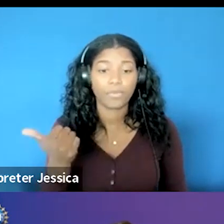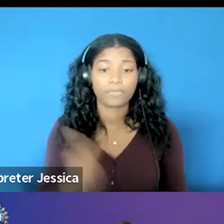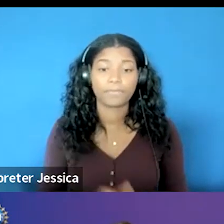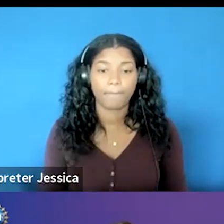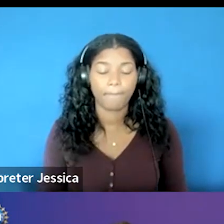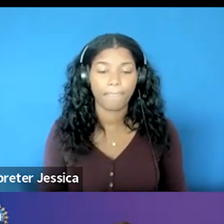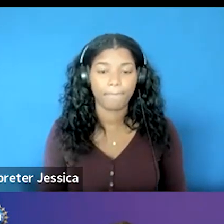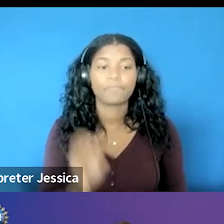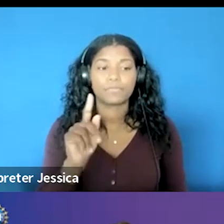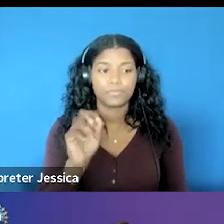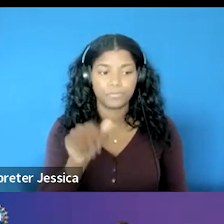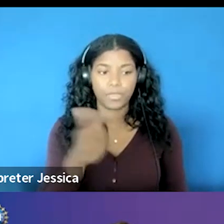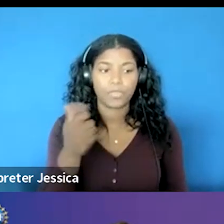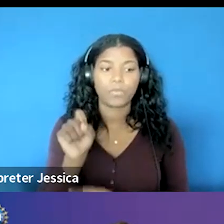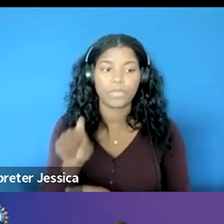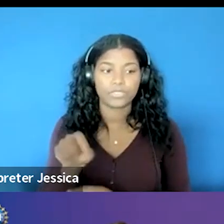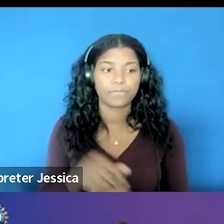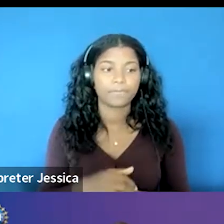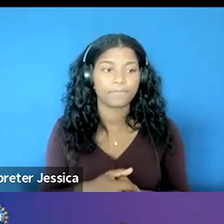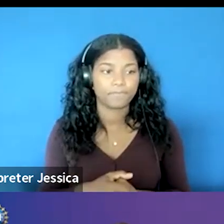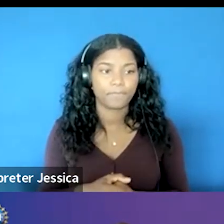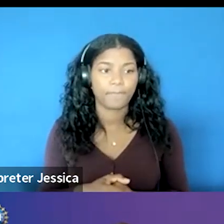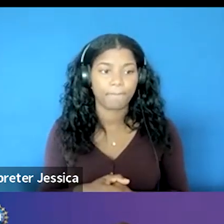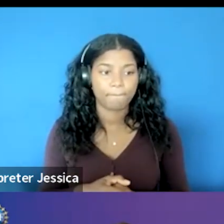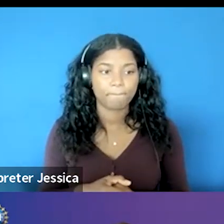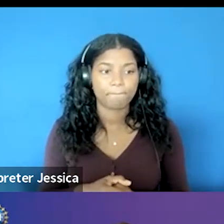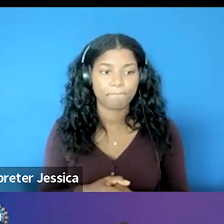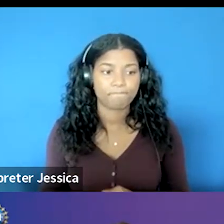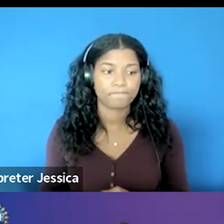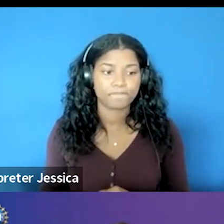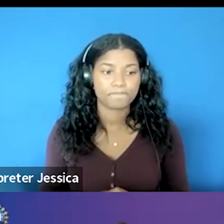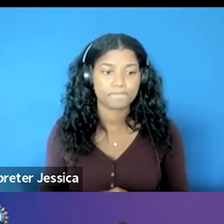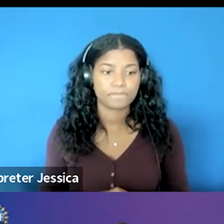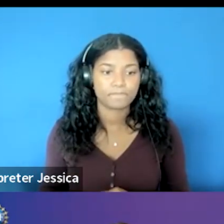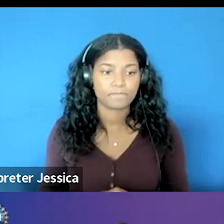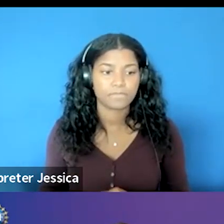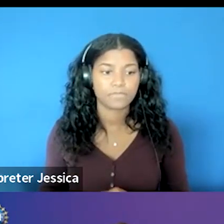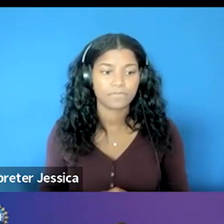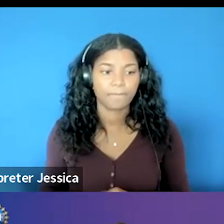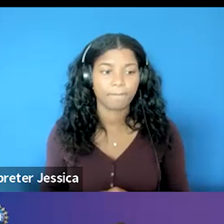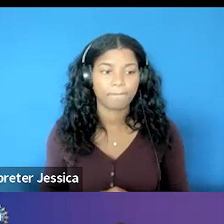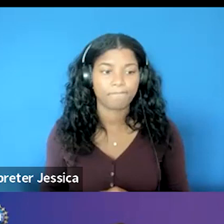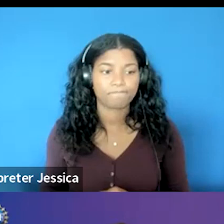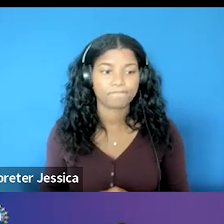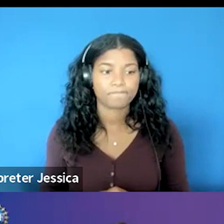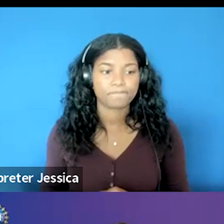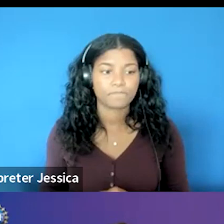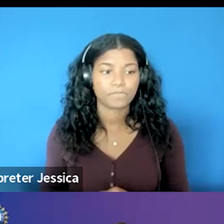Okay, we have another question. can a non-tenure track faculty member be added as a co-PI for the NSF 22-500 ?